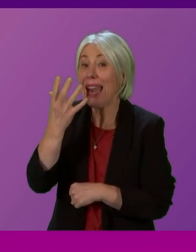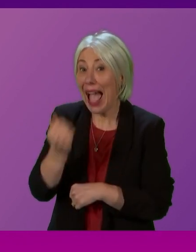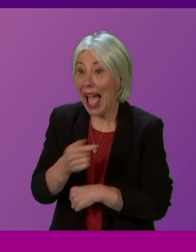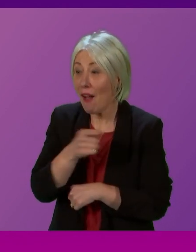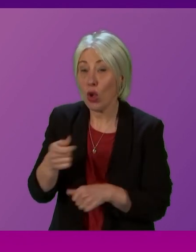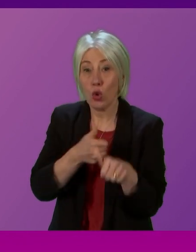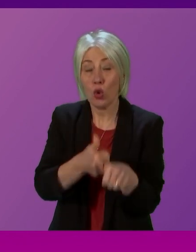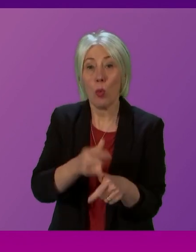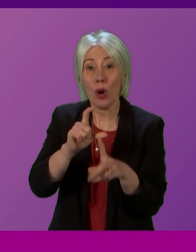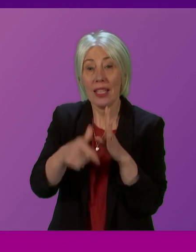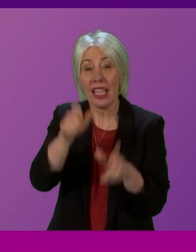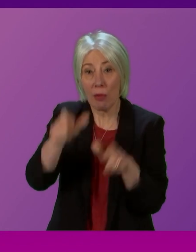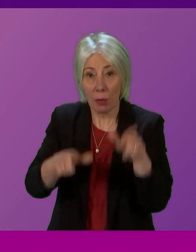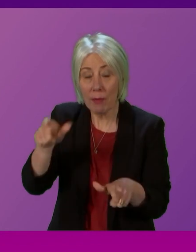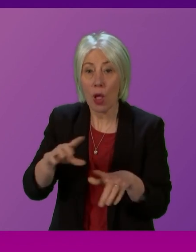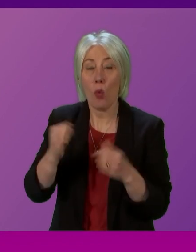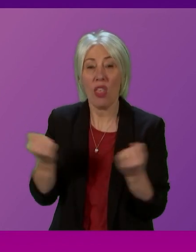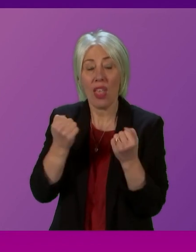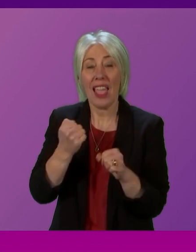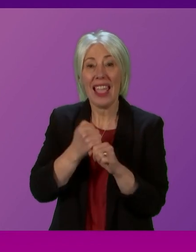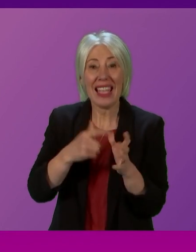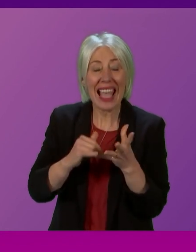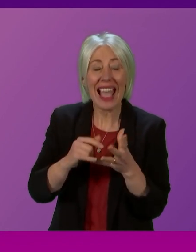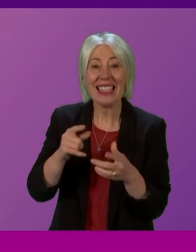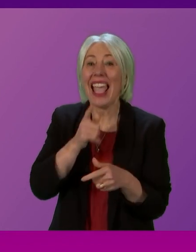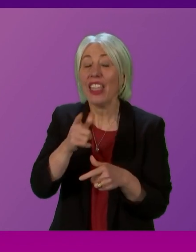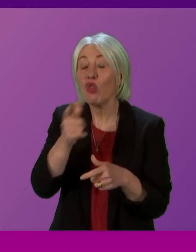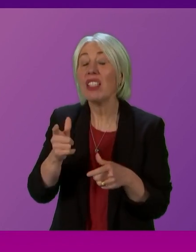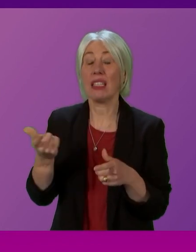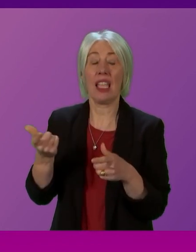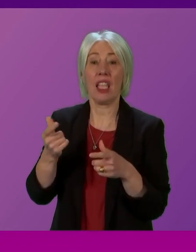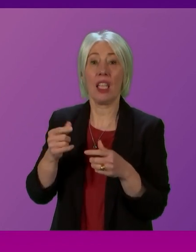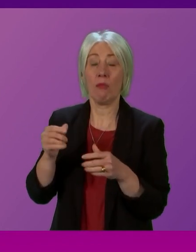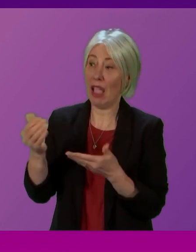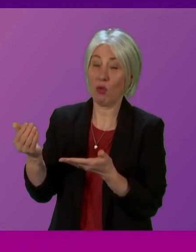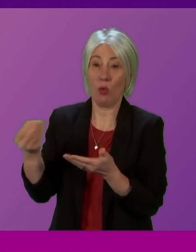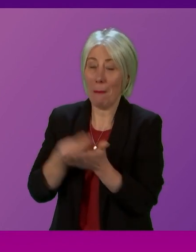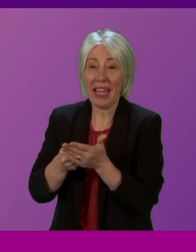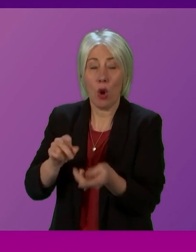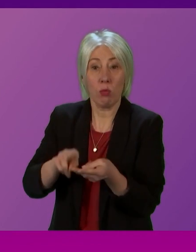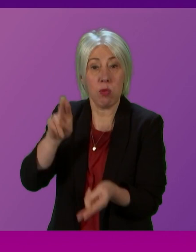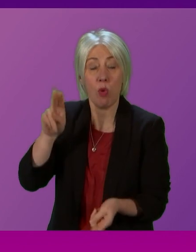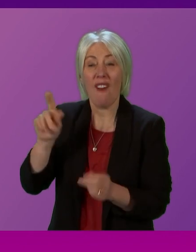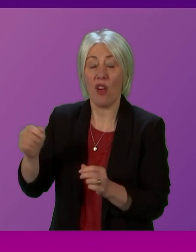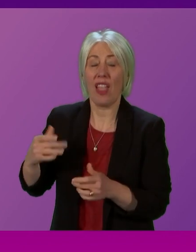disabled people with the energy costs of running lifesaving and independent living equipment at home.